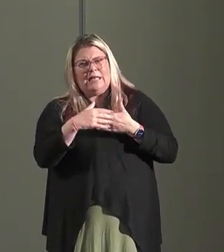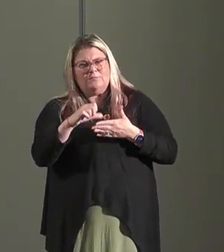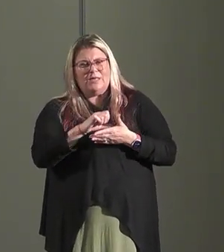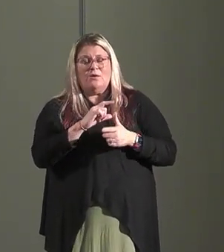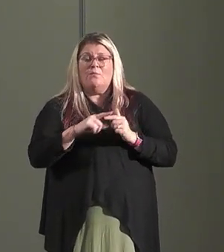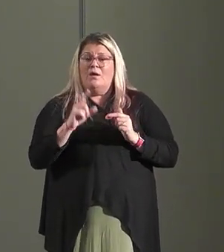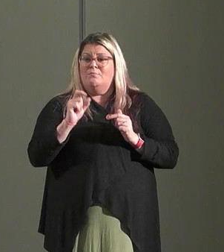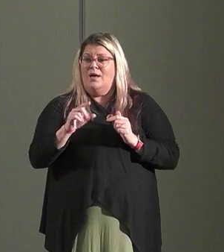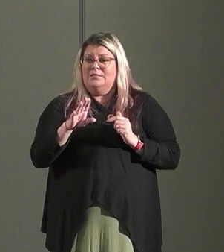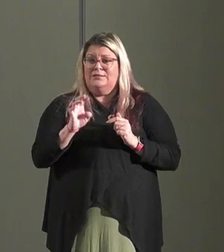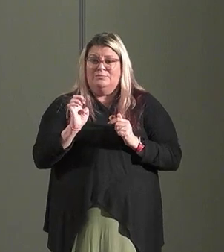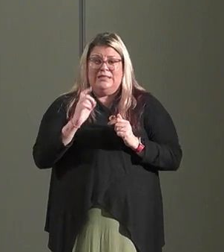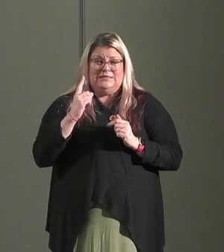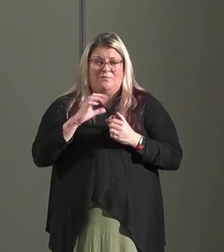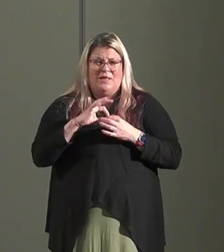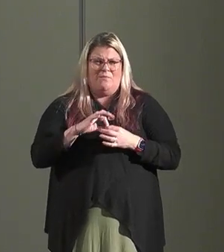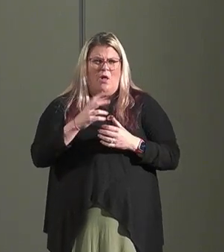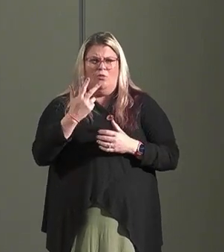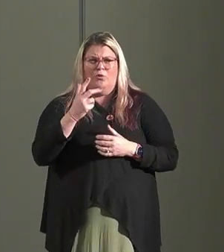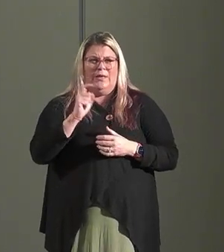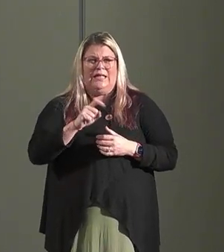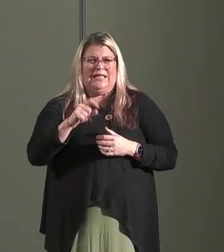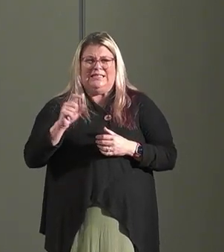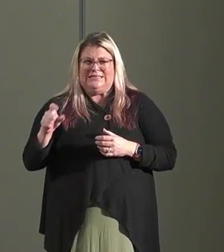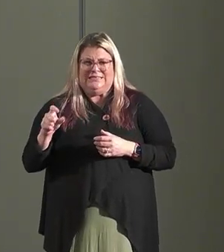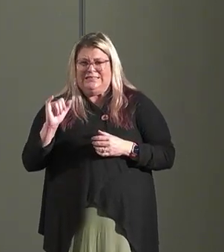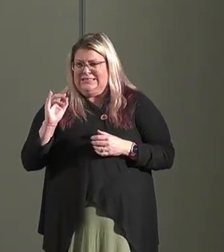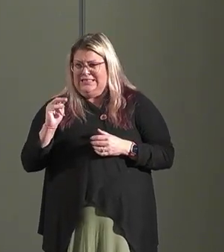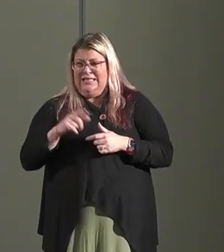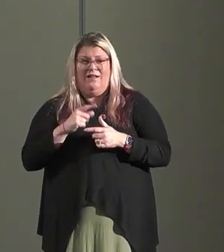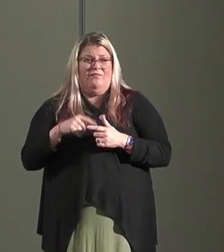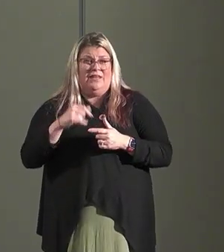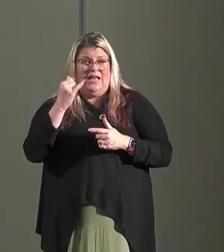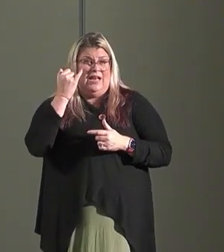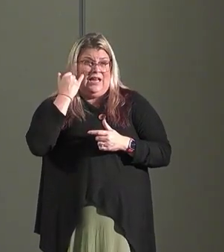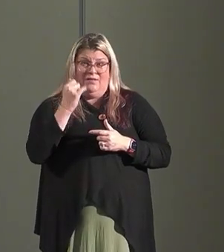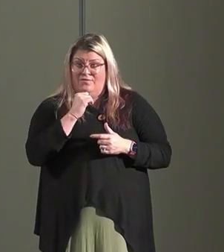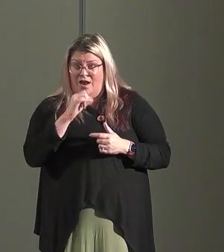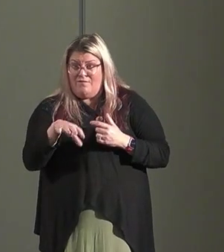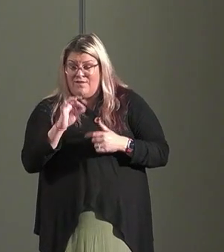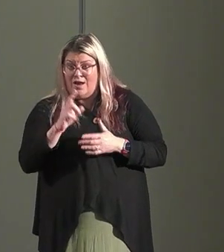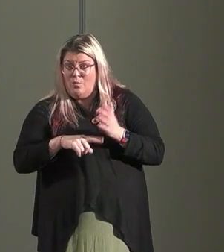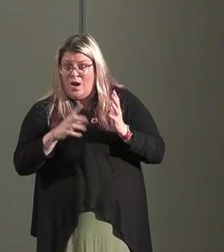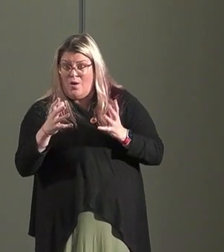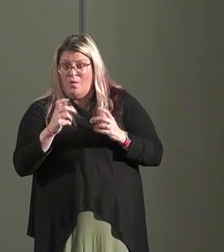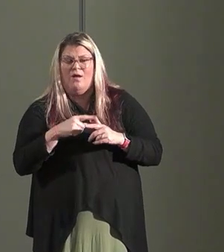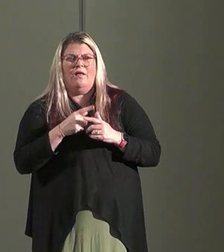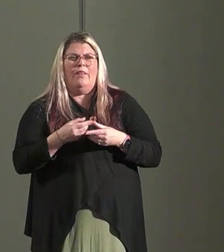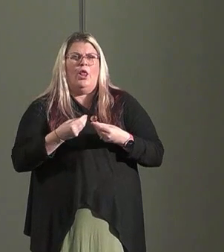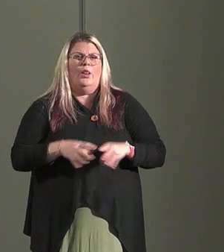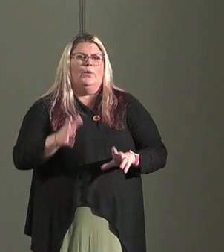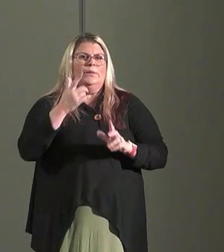the notion of three clicks in and after that you are losing interest. That keeps a person sticky.